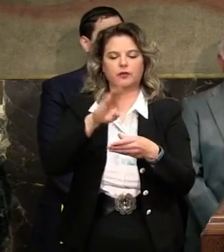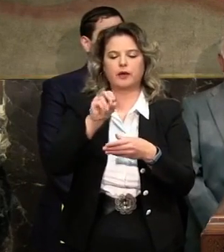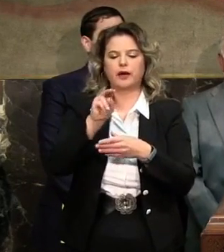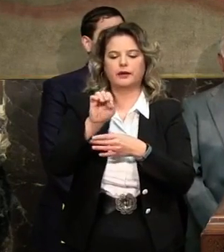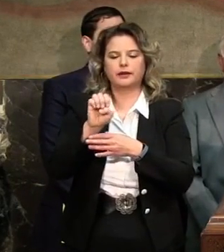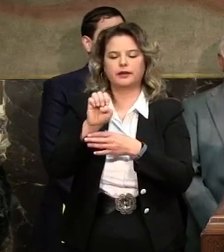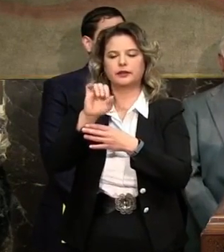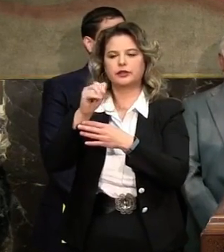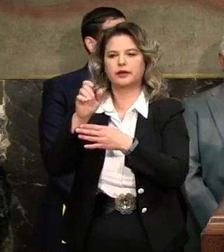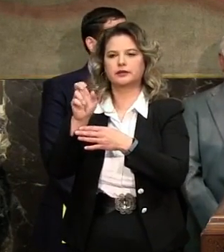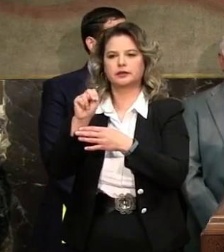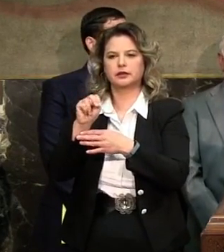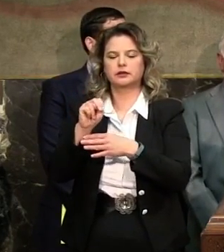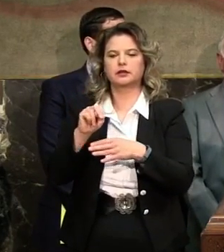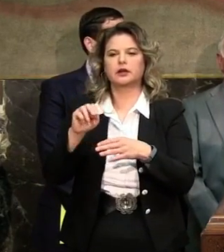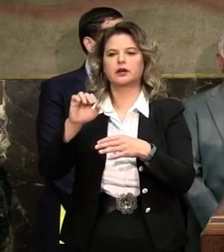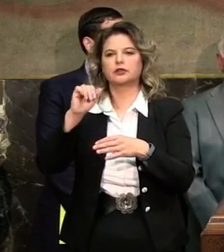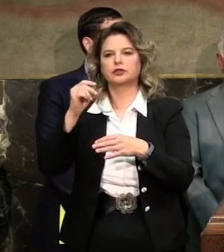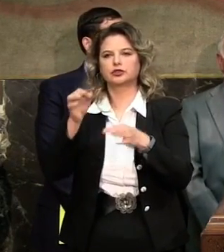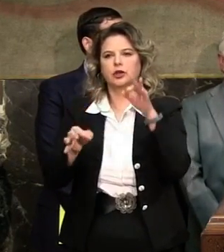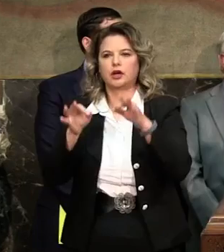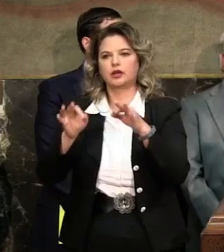Laurie landry, judge Lori white and my